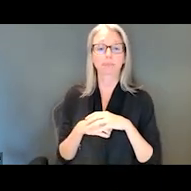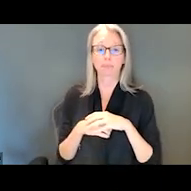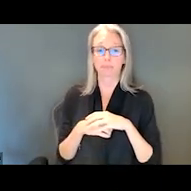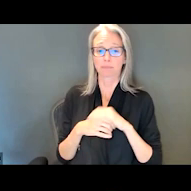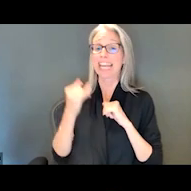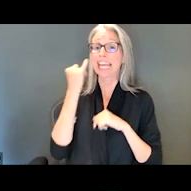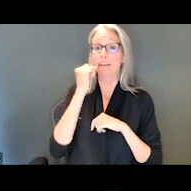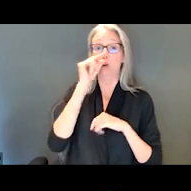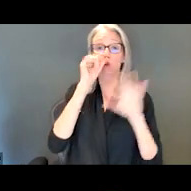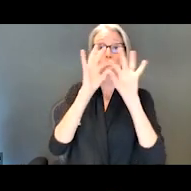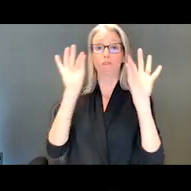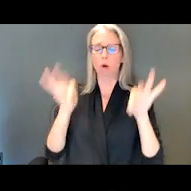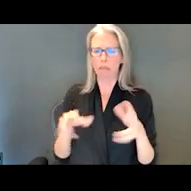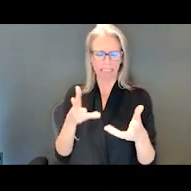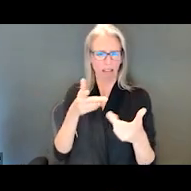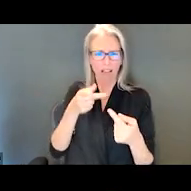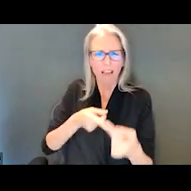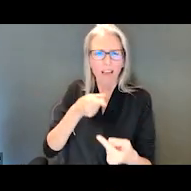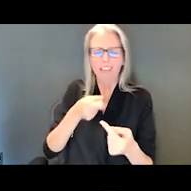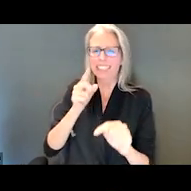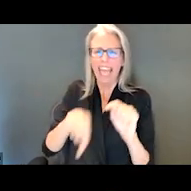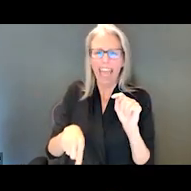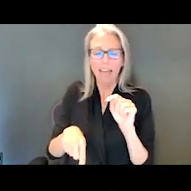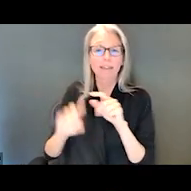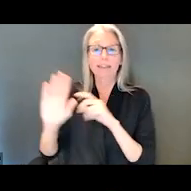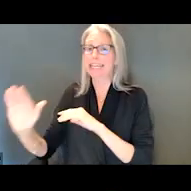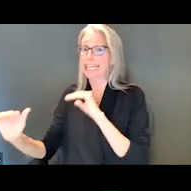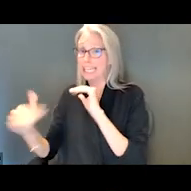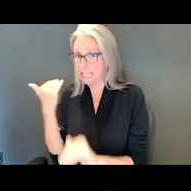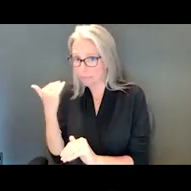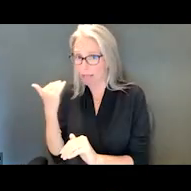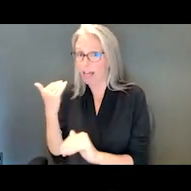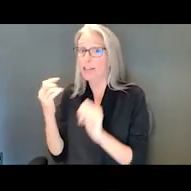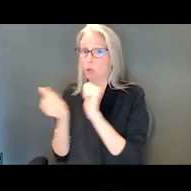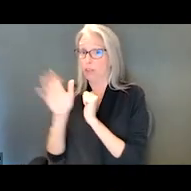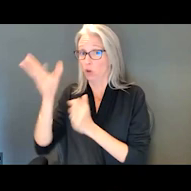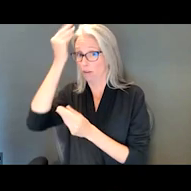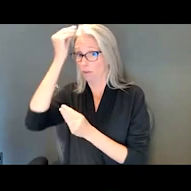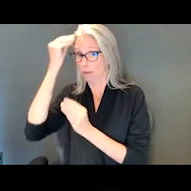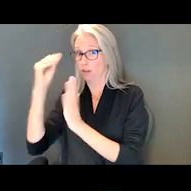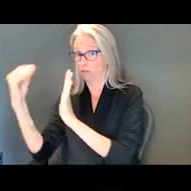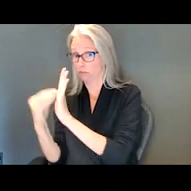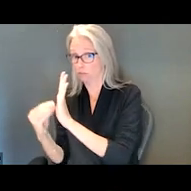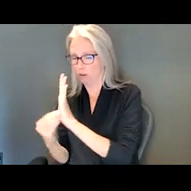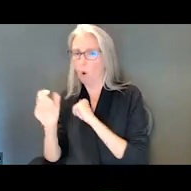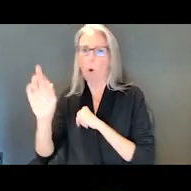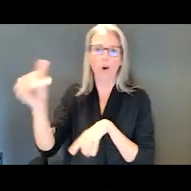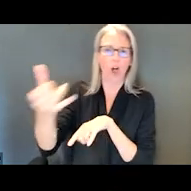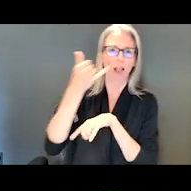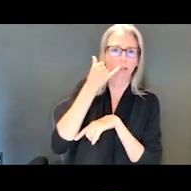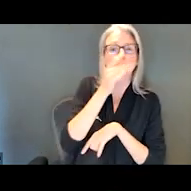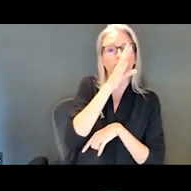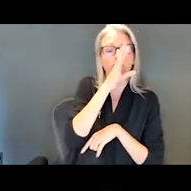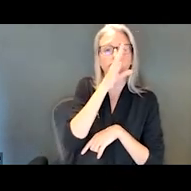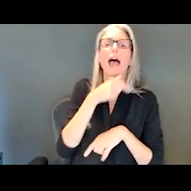Okay, that brings us to our top 10 takeaways from this conference. Number 10. This is related